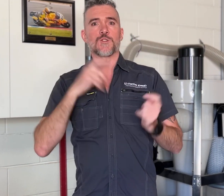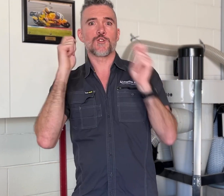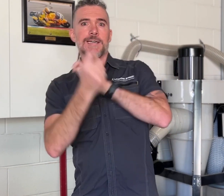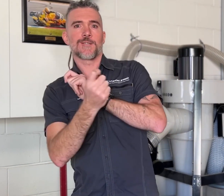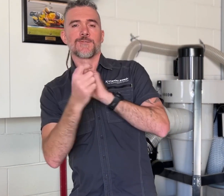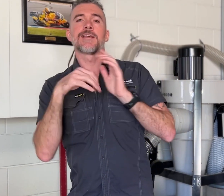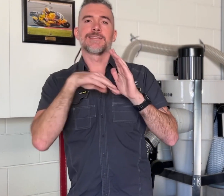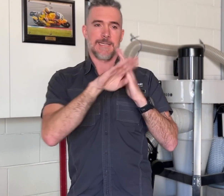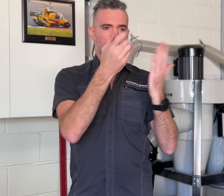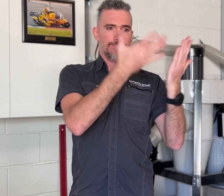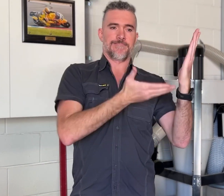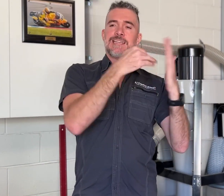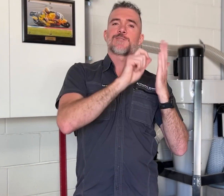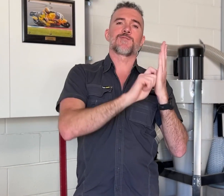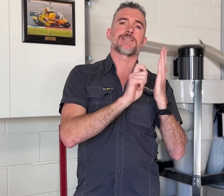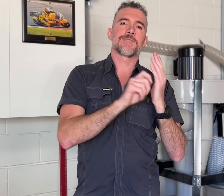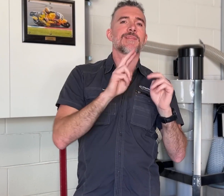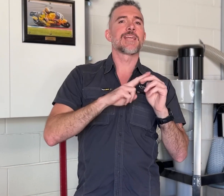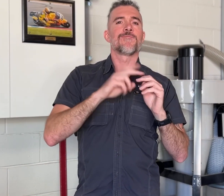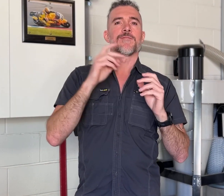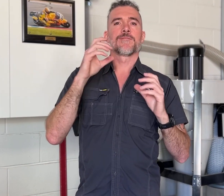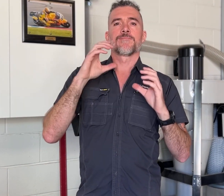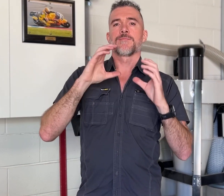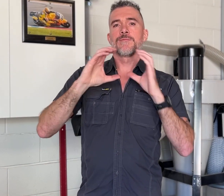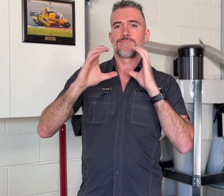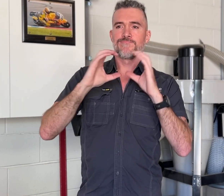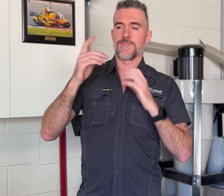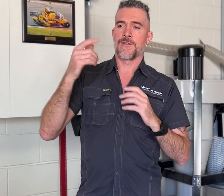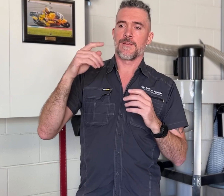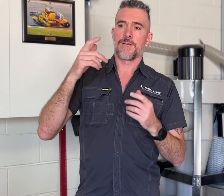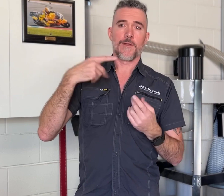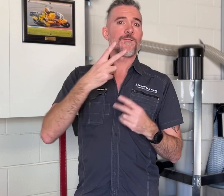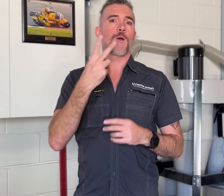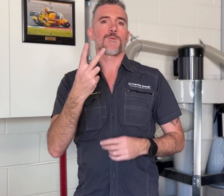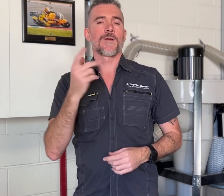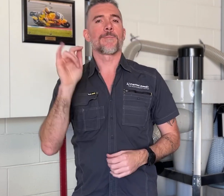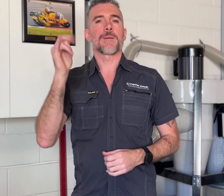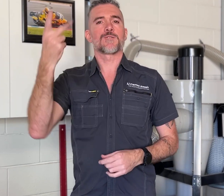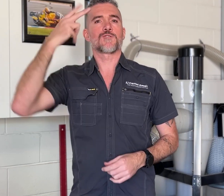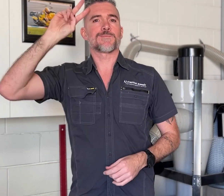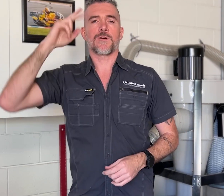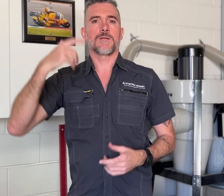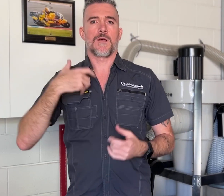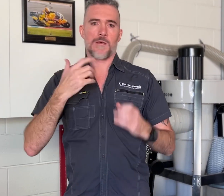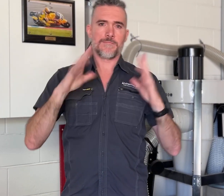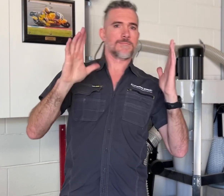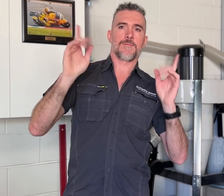So if a client wants to change the design, at least it’s in black and white. If it’s done verbally, they can always change their mind and go